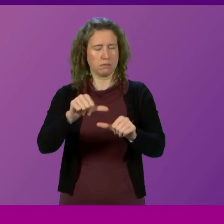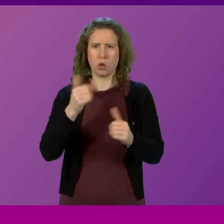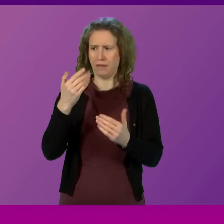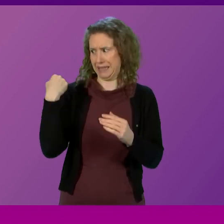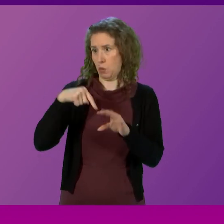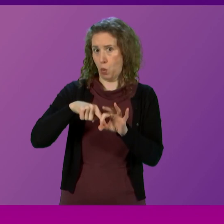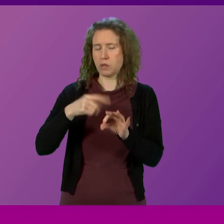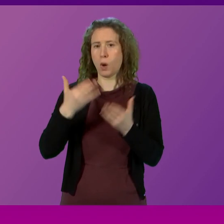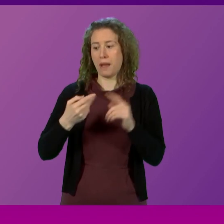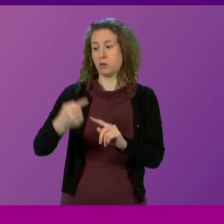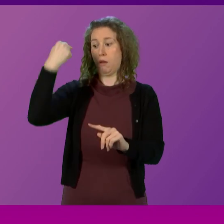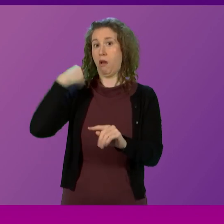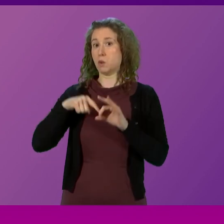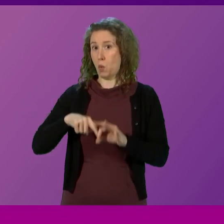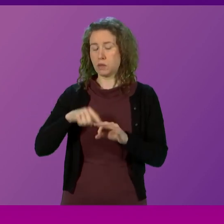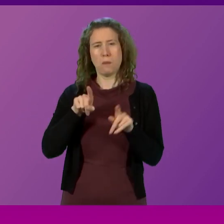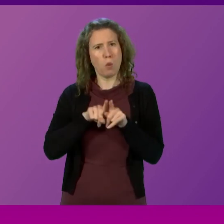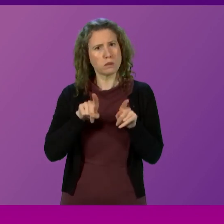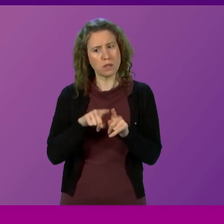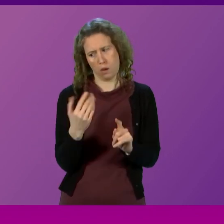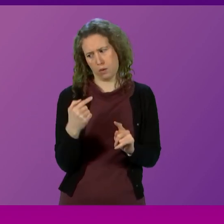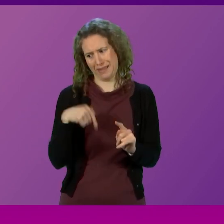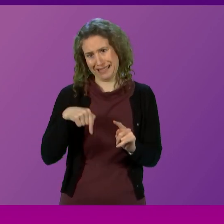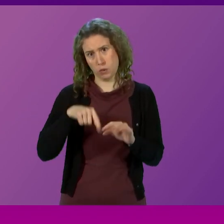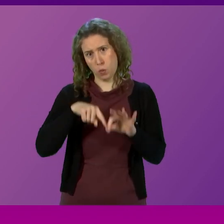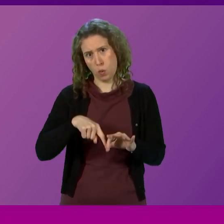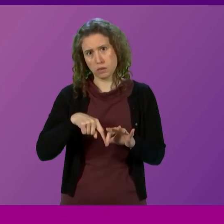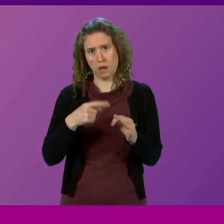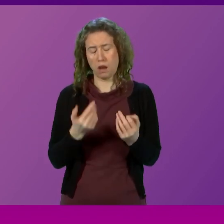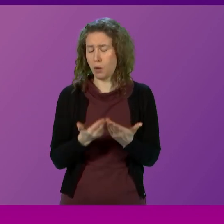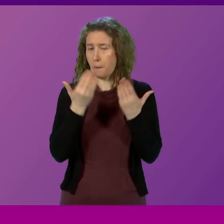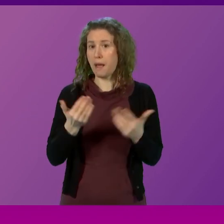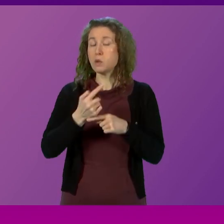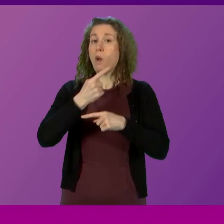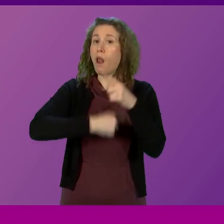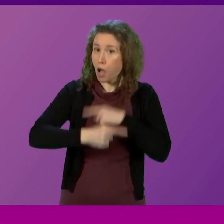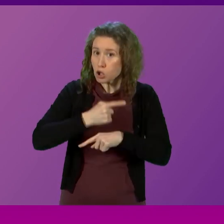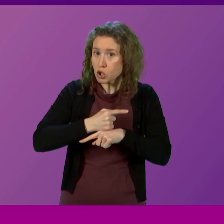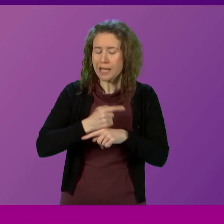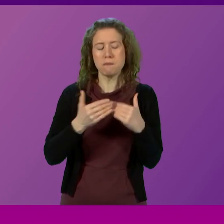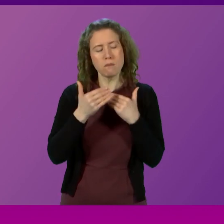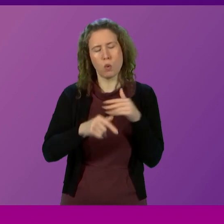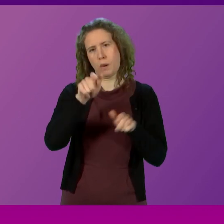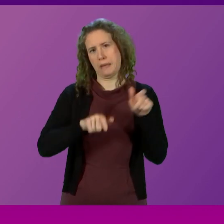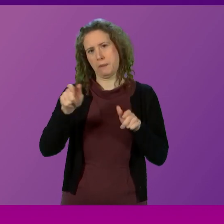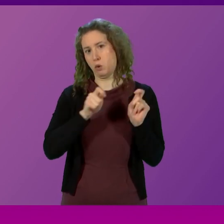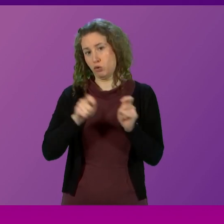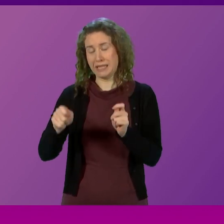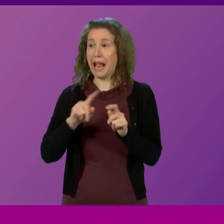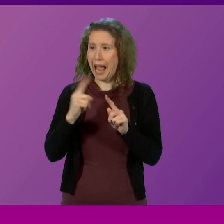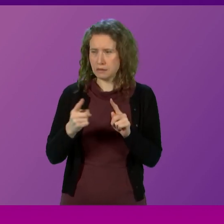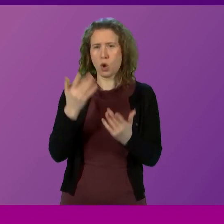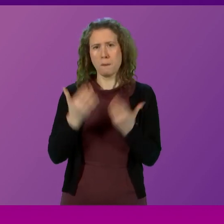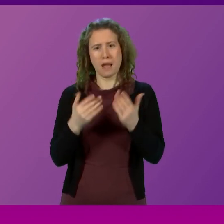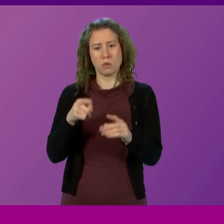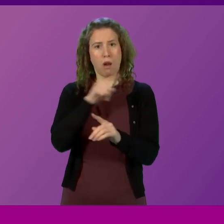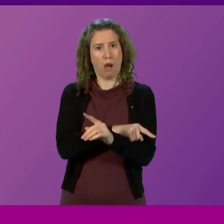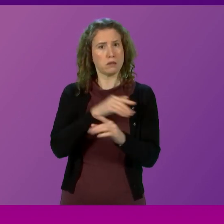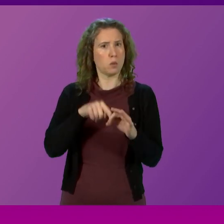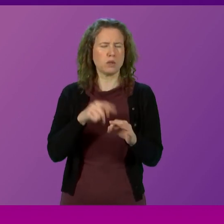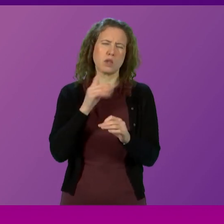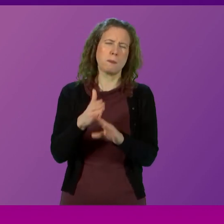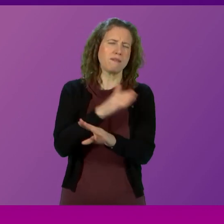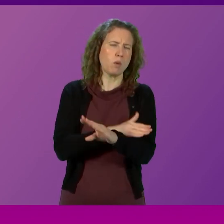the same time last year, and with the last full quarter before the Covid pandemic. In fact, we